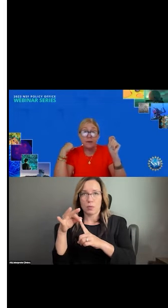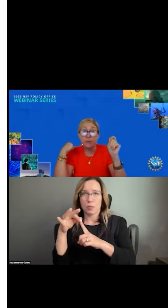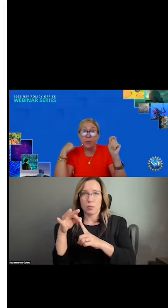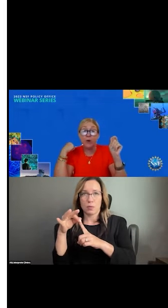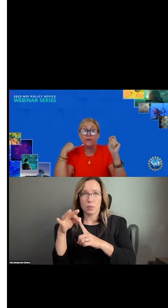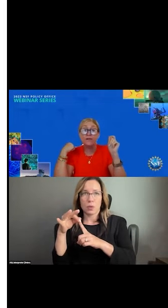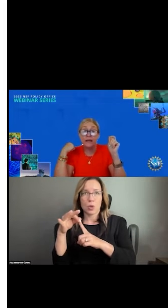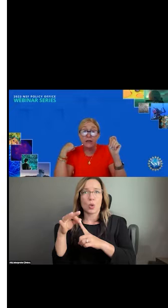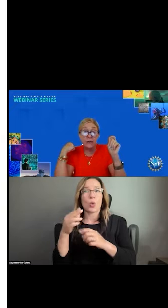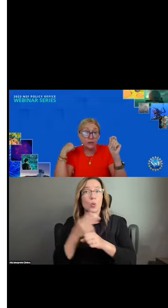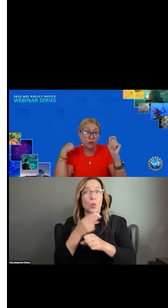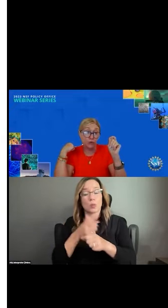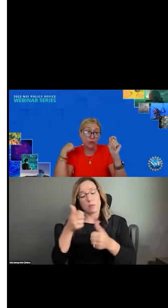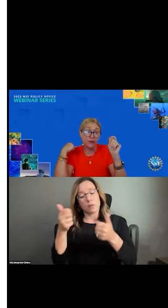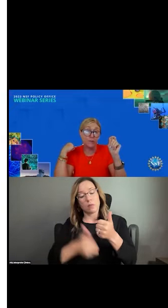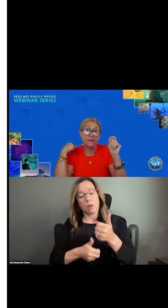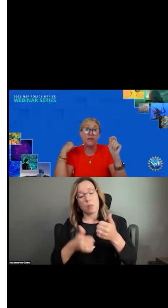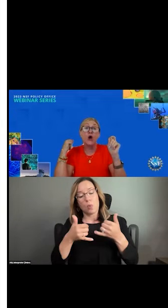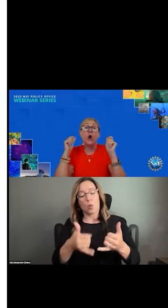sub awards and consultant arrangements.